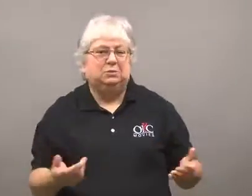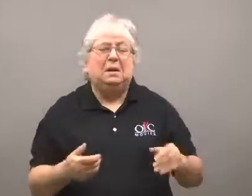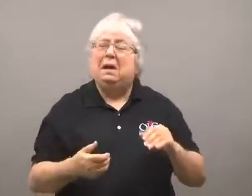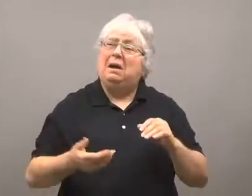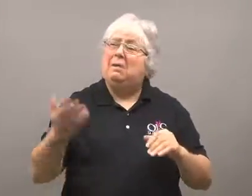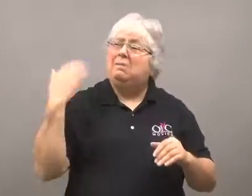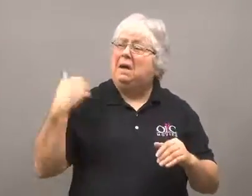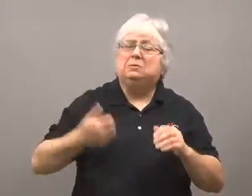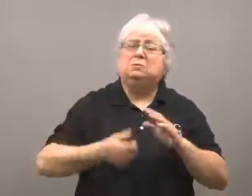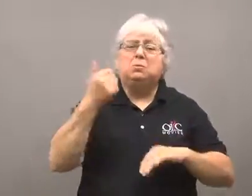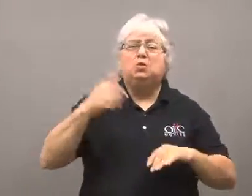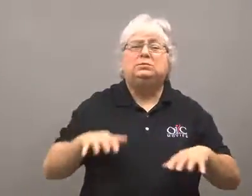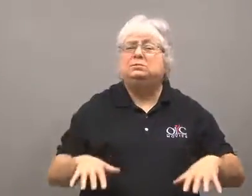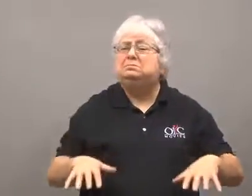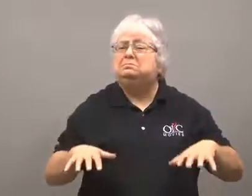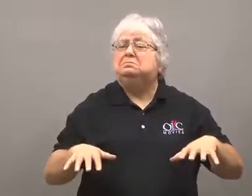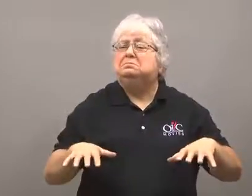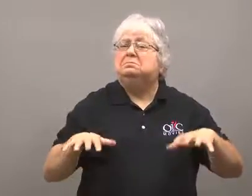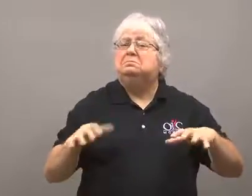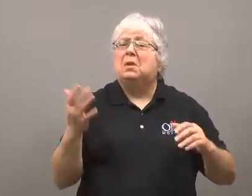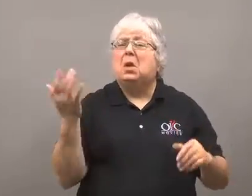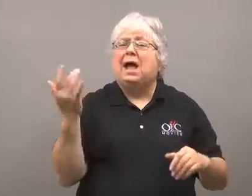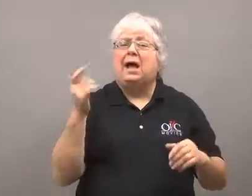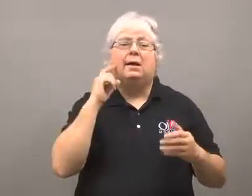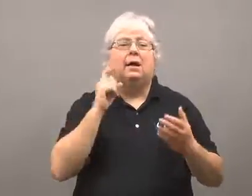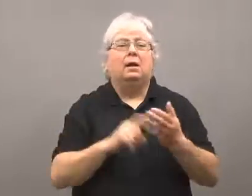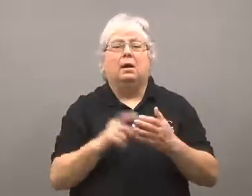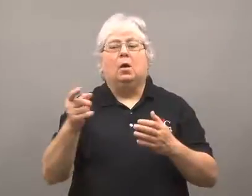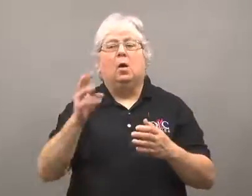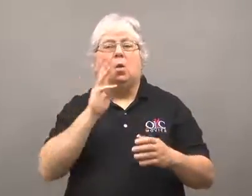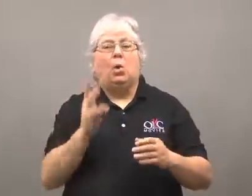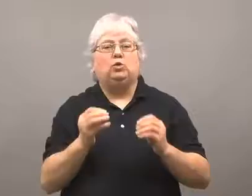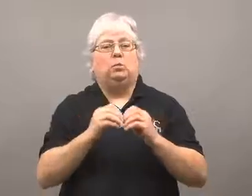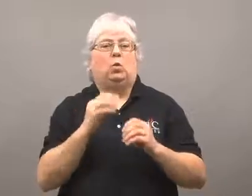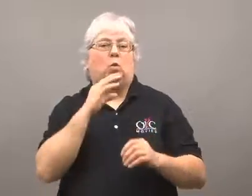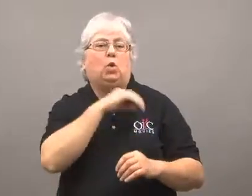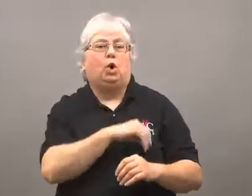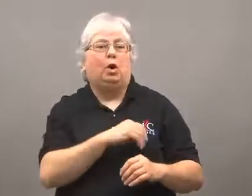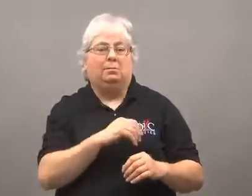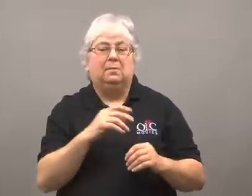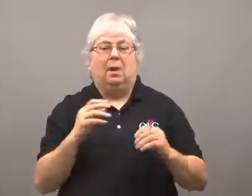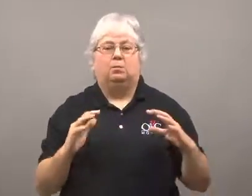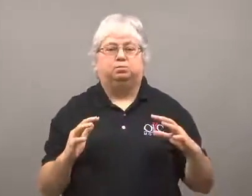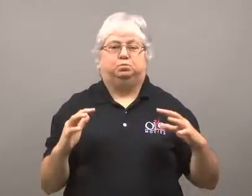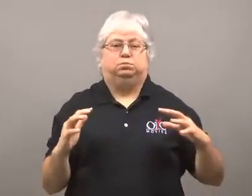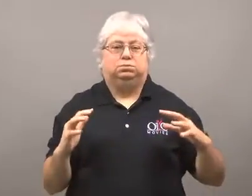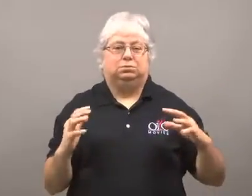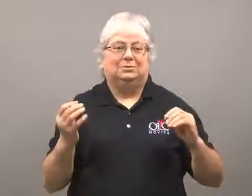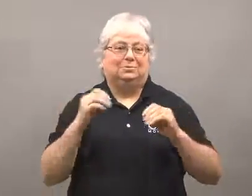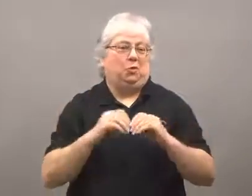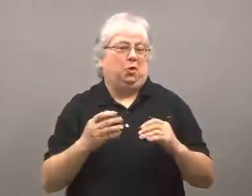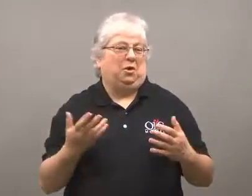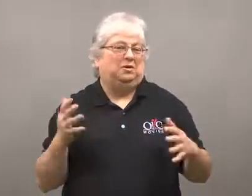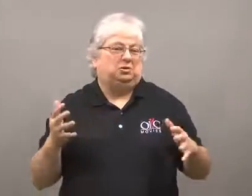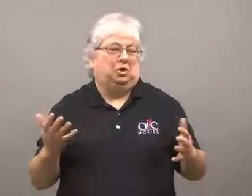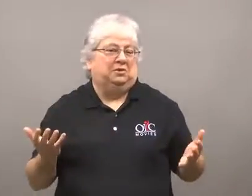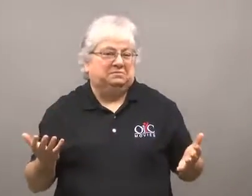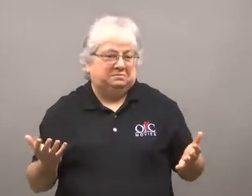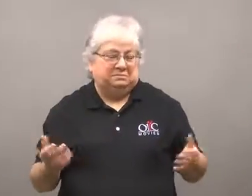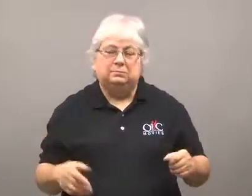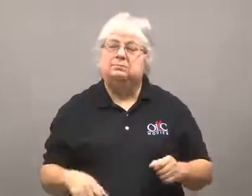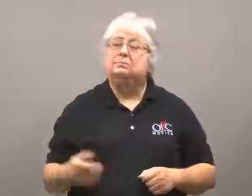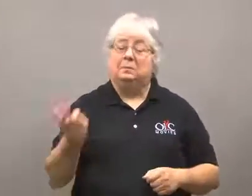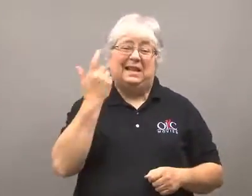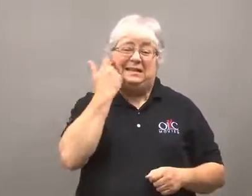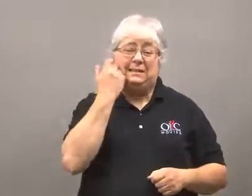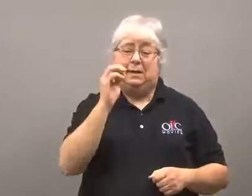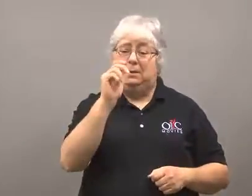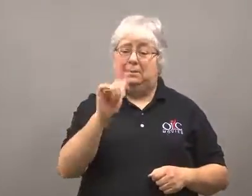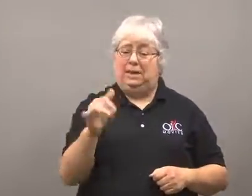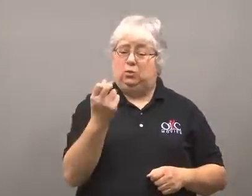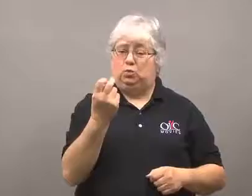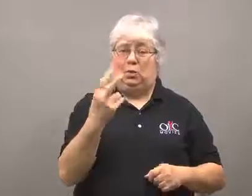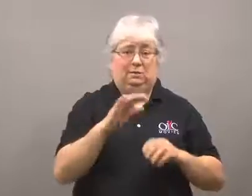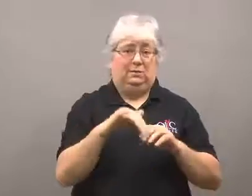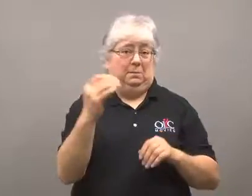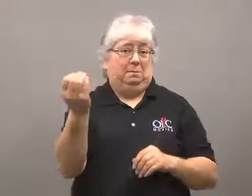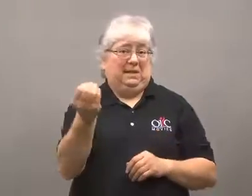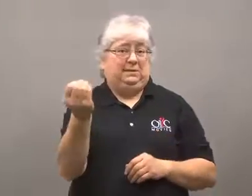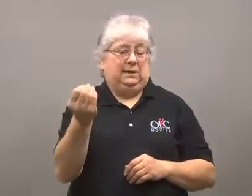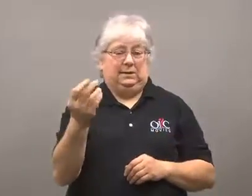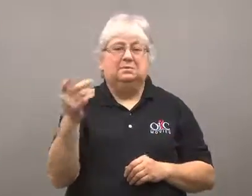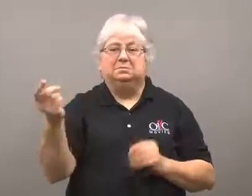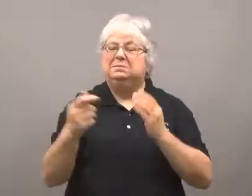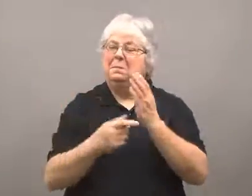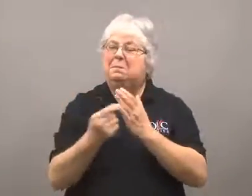The major reason has been the expansion of sea water as it got warmer.